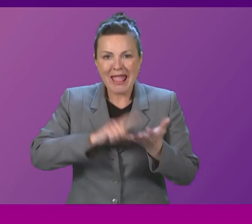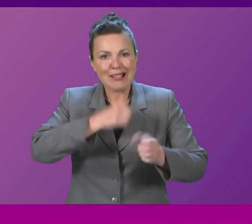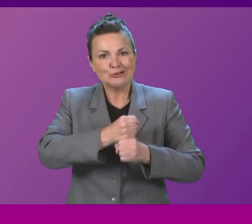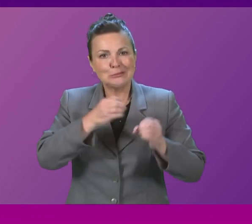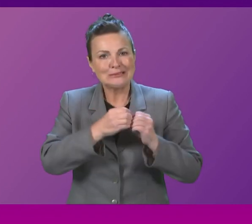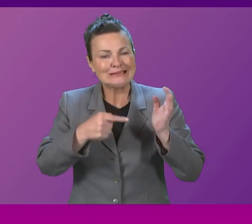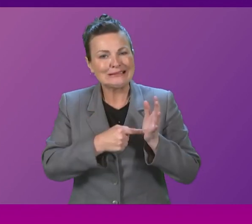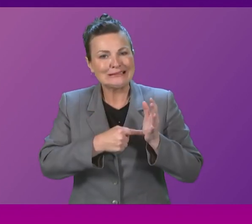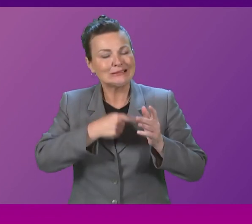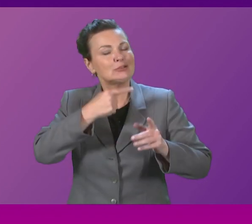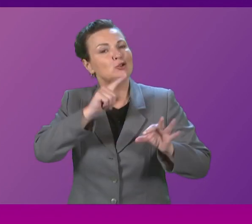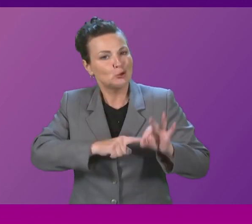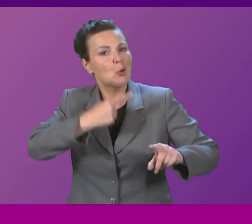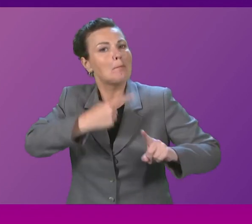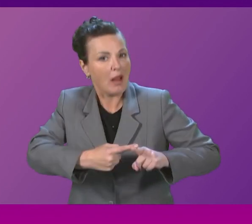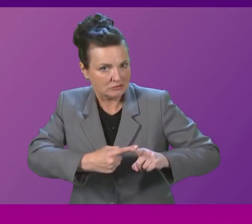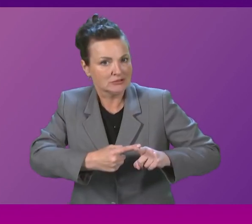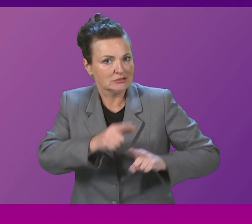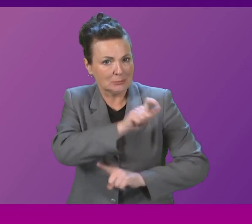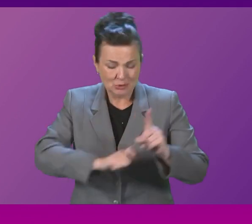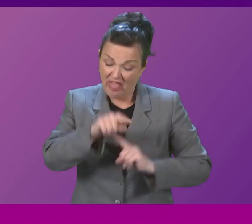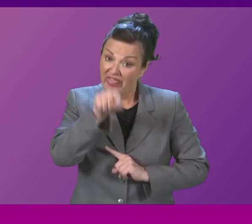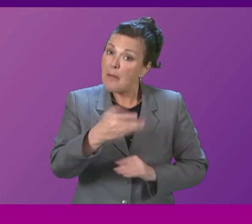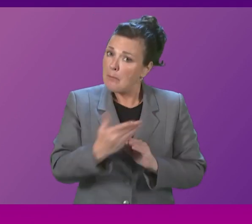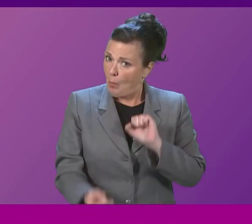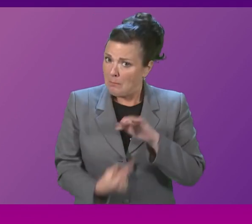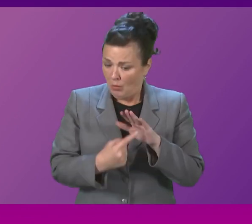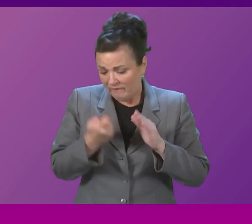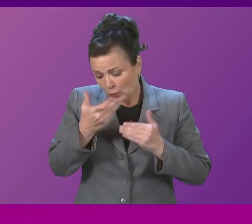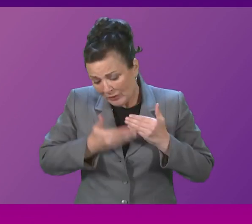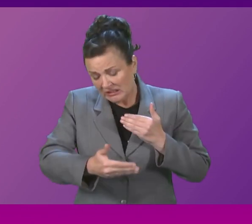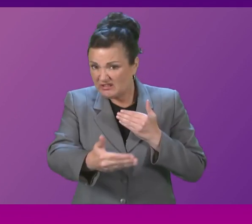I think that, over the next few weeks, it is even more important than sport that we